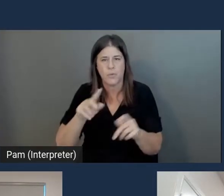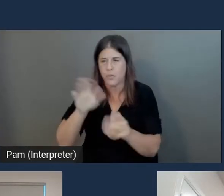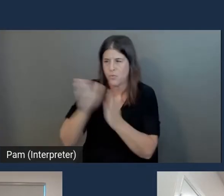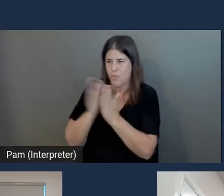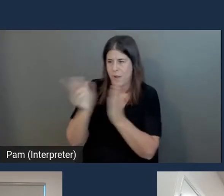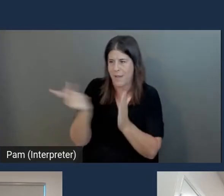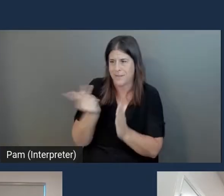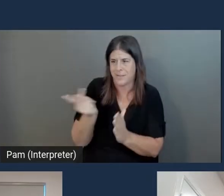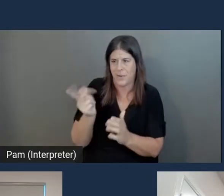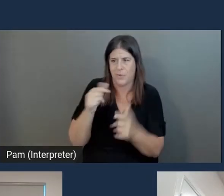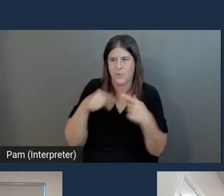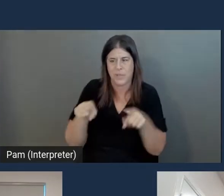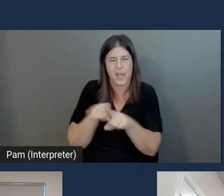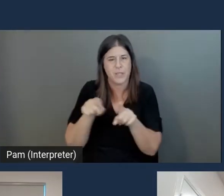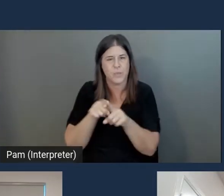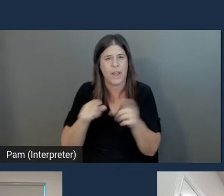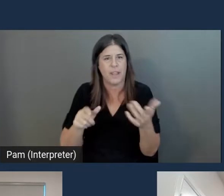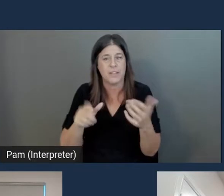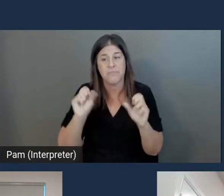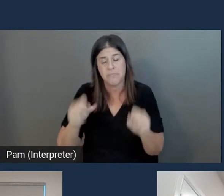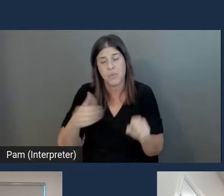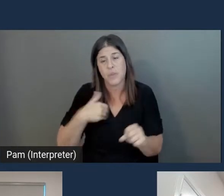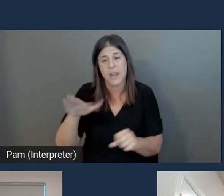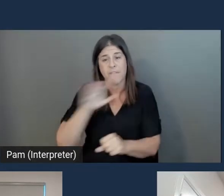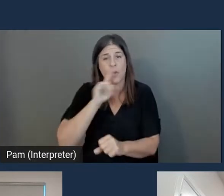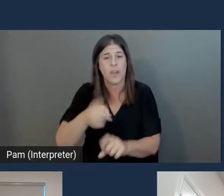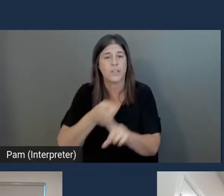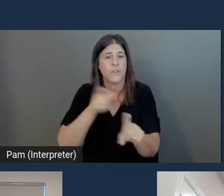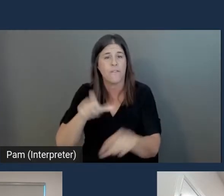as well as, you can get your answers from other experts in the chat.